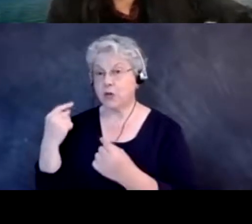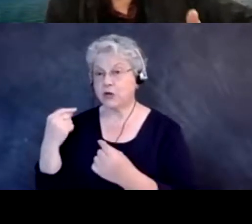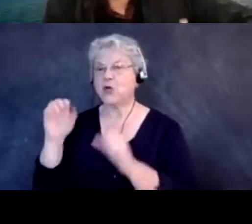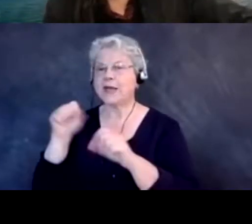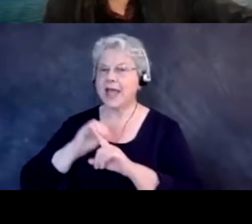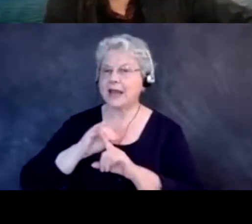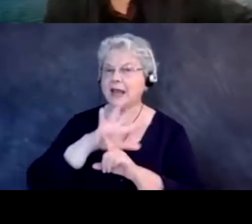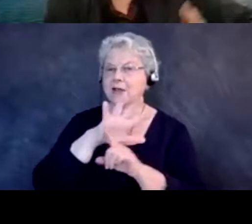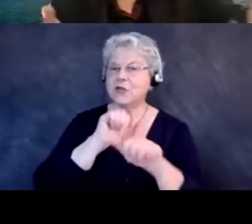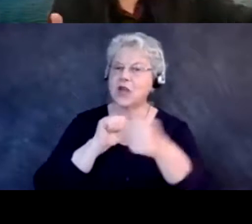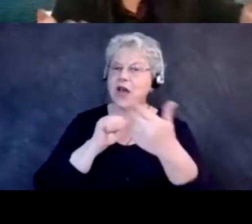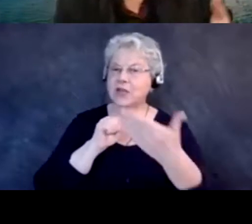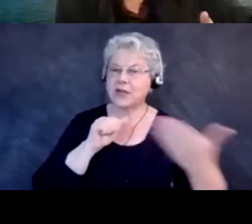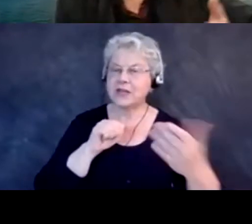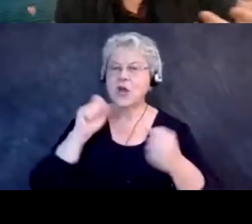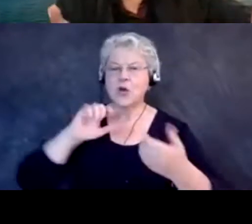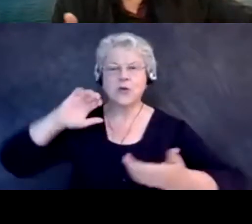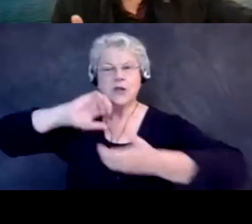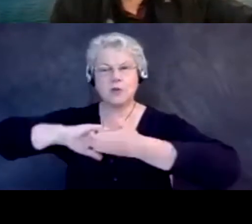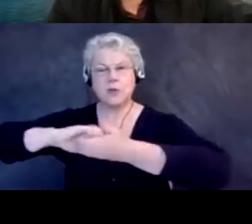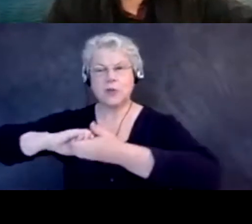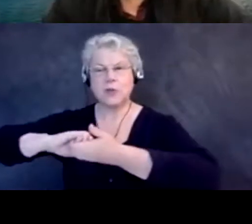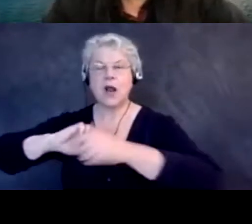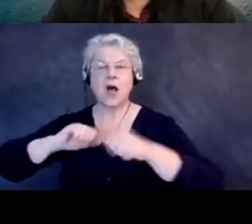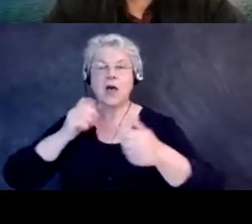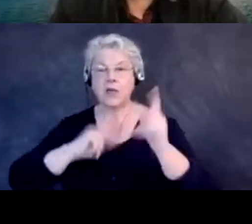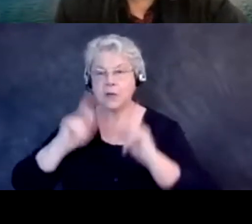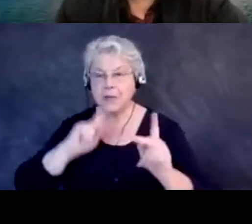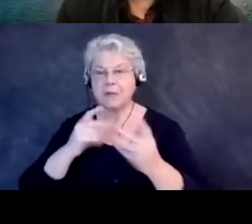together with other organizations or other people or other things because it's going to affect